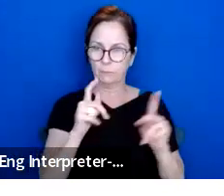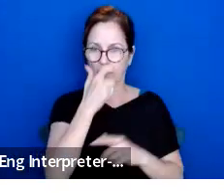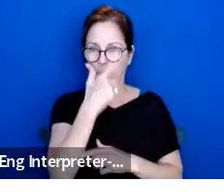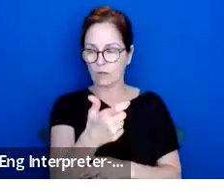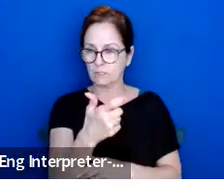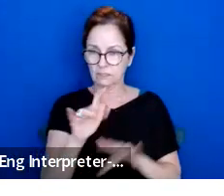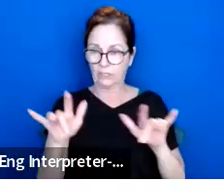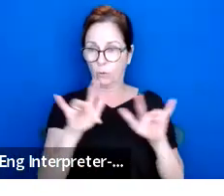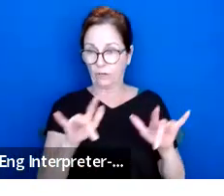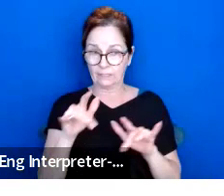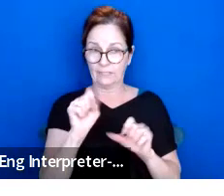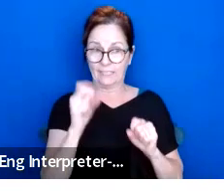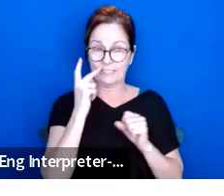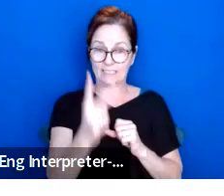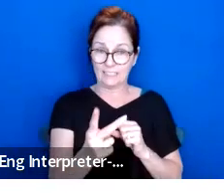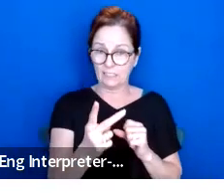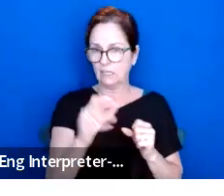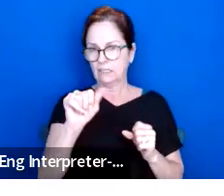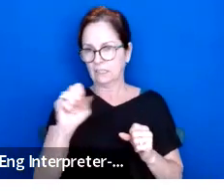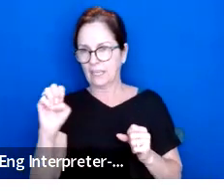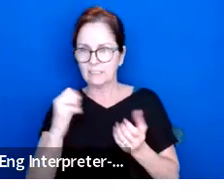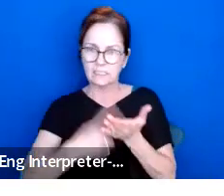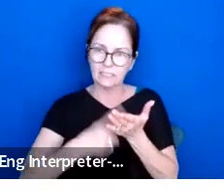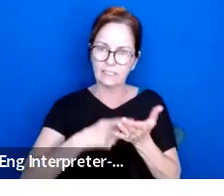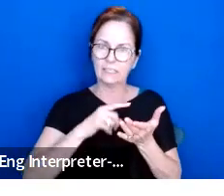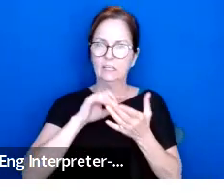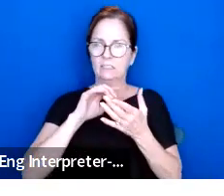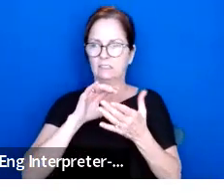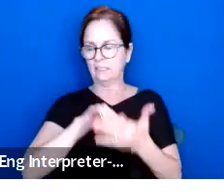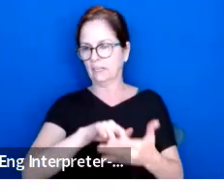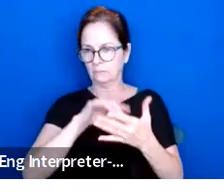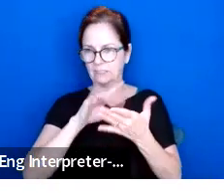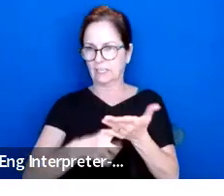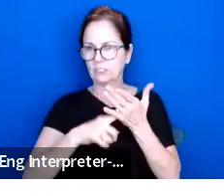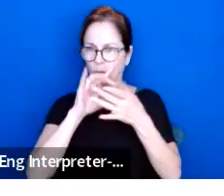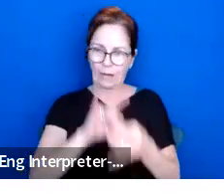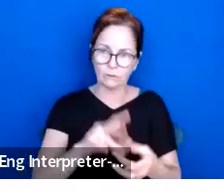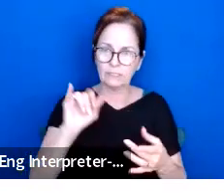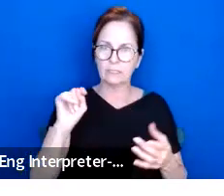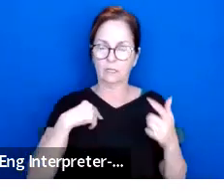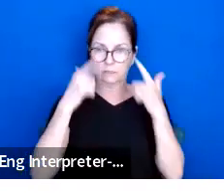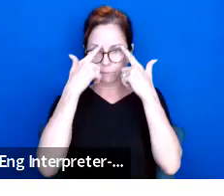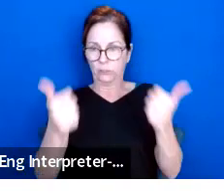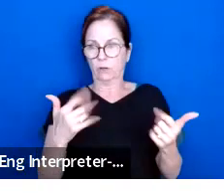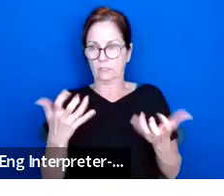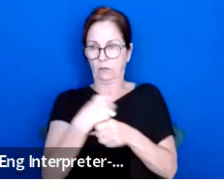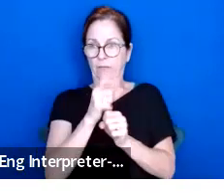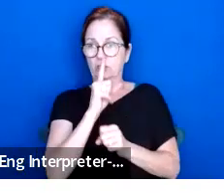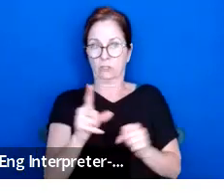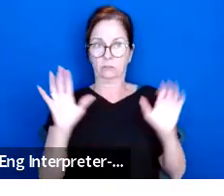So if deaf people are watching the recording, they could see the case study, the discussion around it. It's up to you. I just want to make sure.